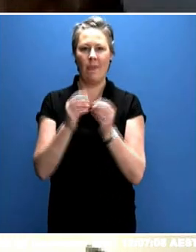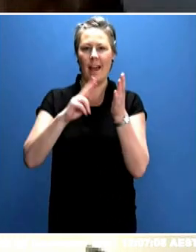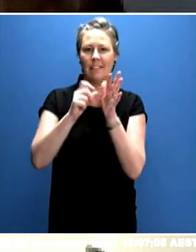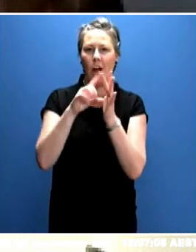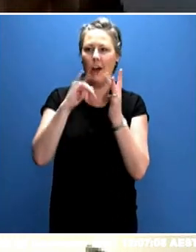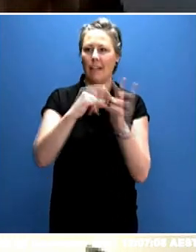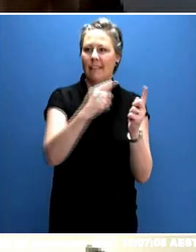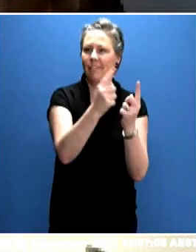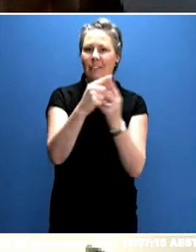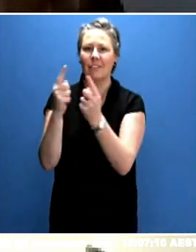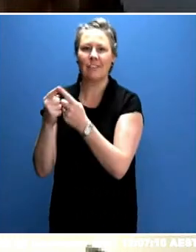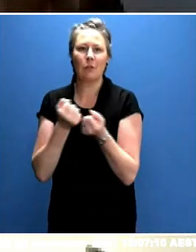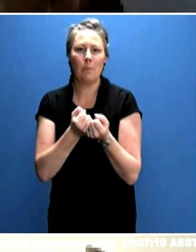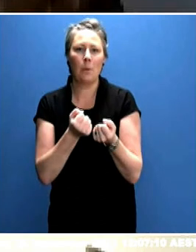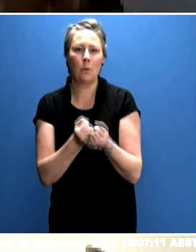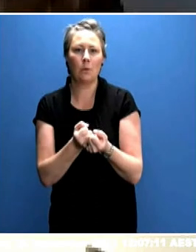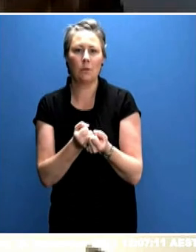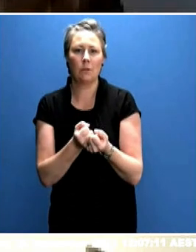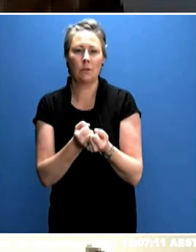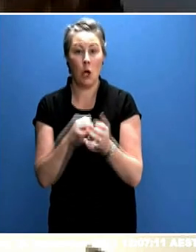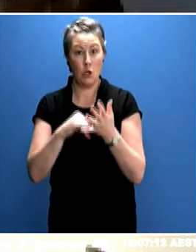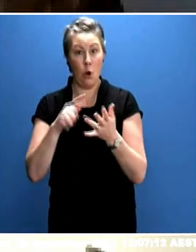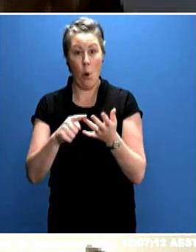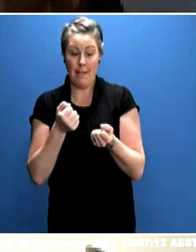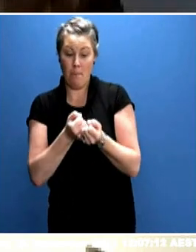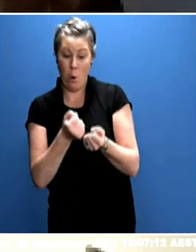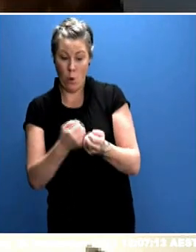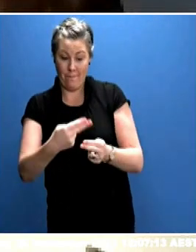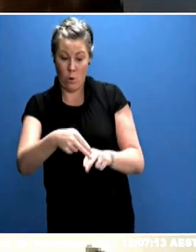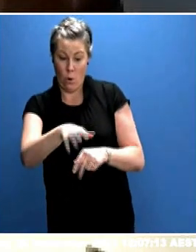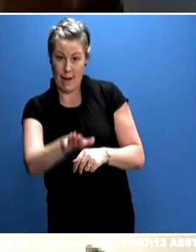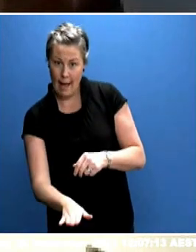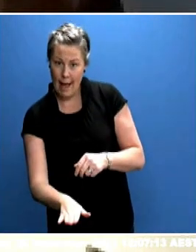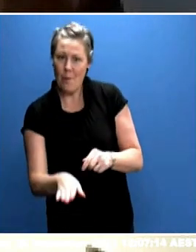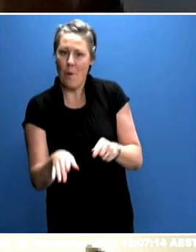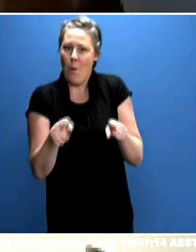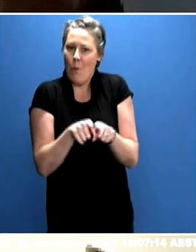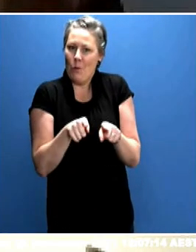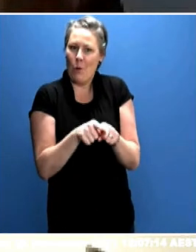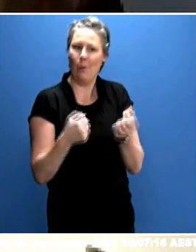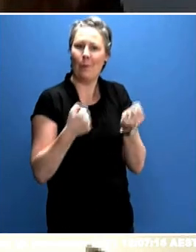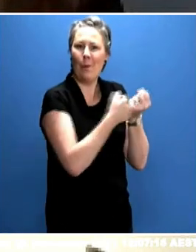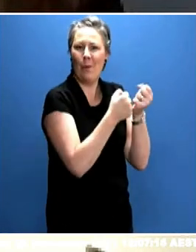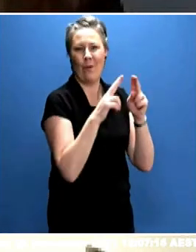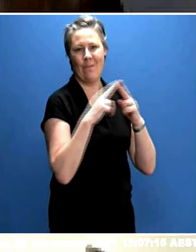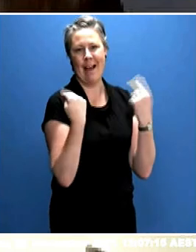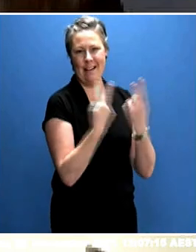We not only put supports in place for the young child, we also put intensive supports in place for the family.